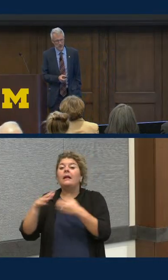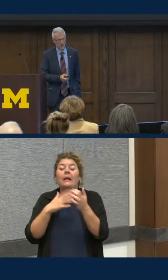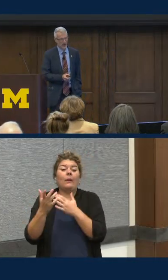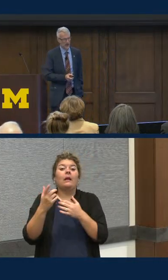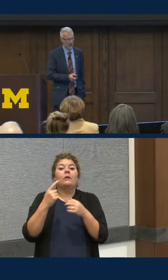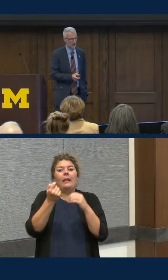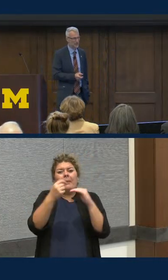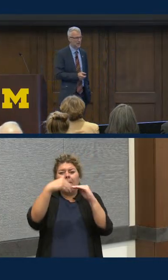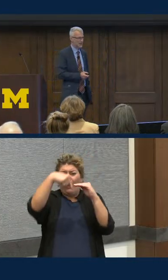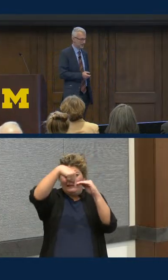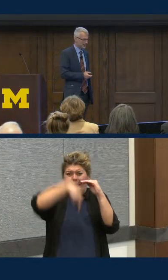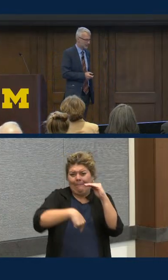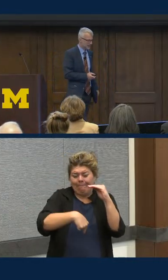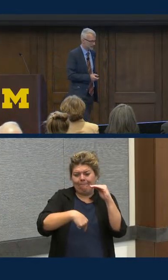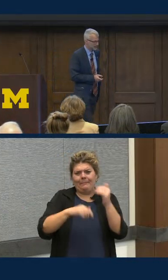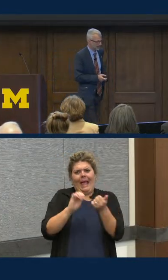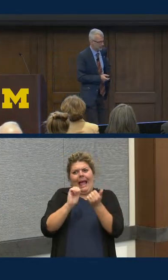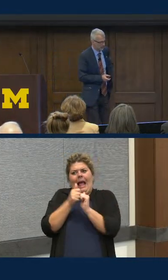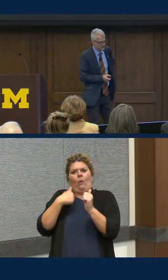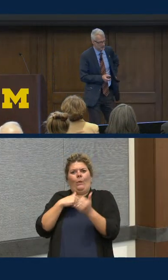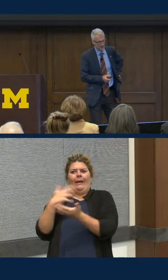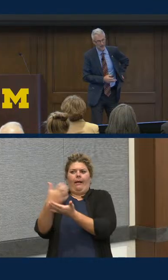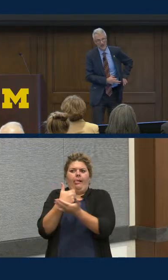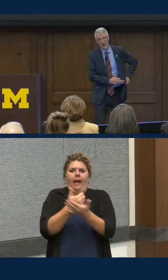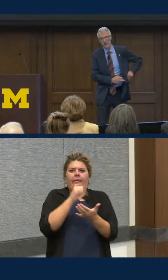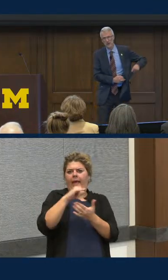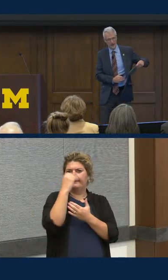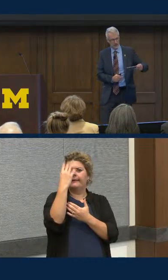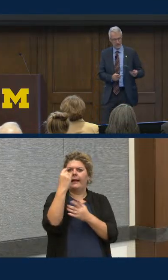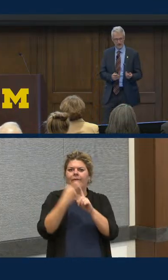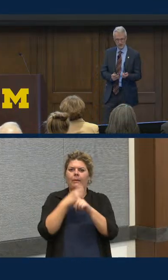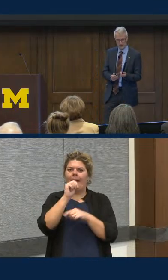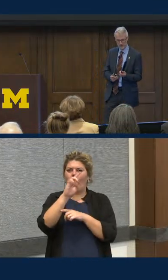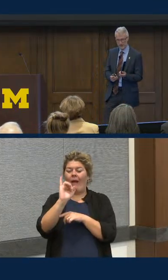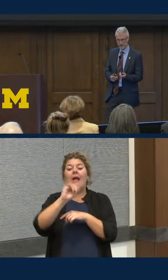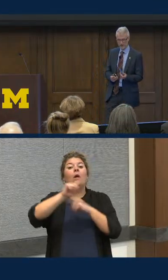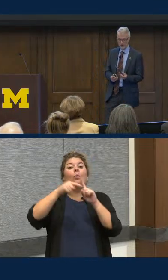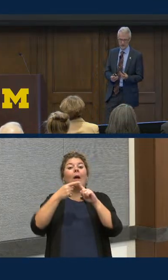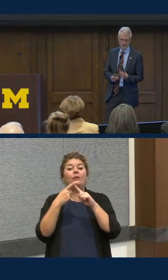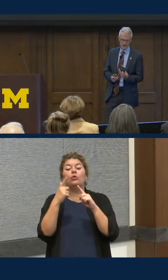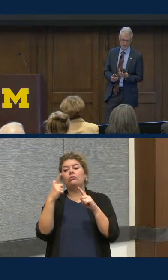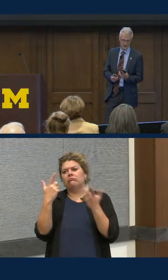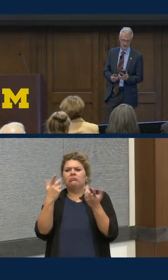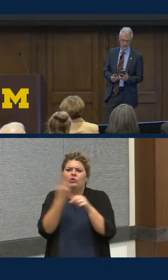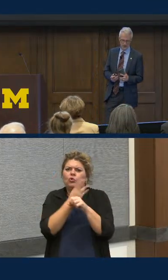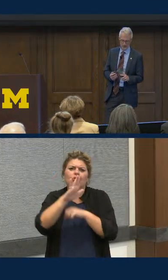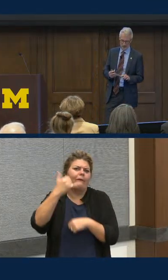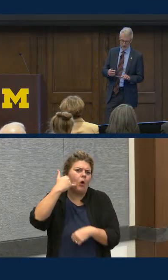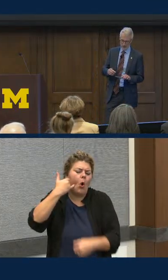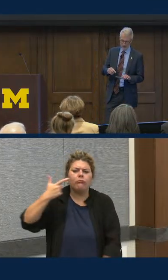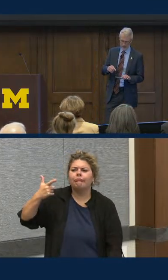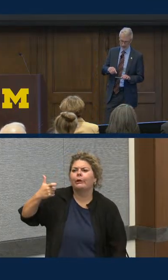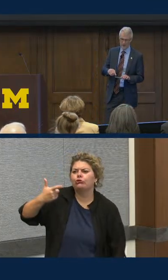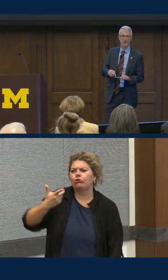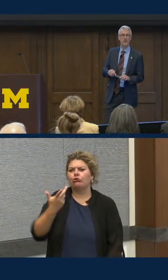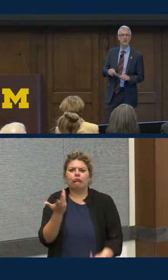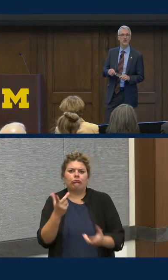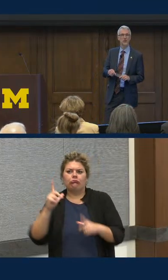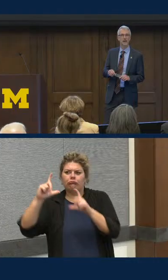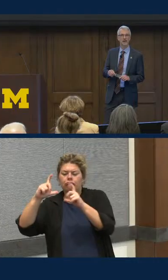data is collected in MRI scanner. When you take a picture with your cell phone or digital camera the light comes